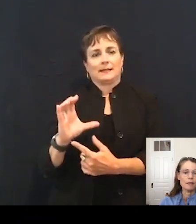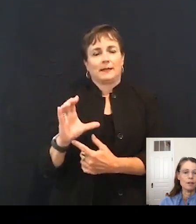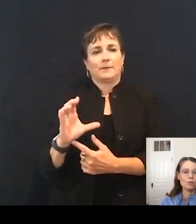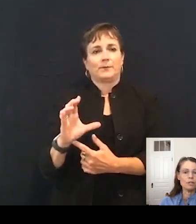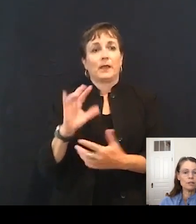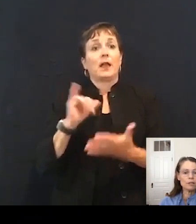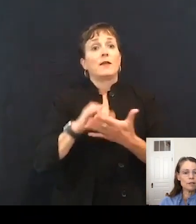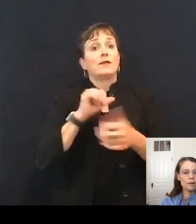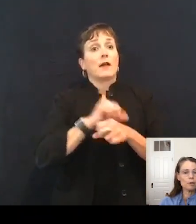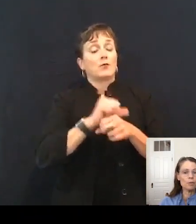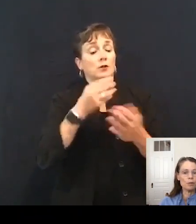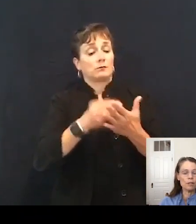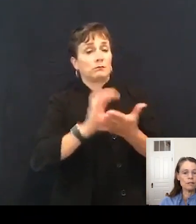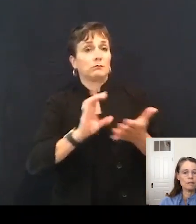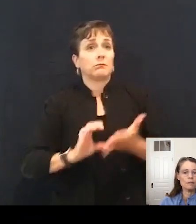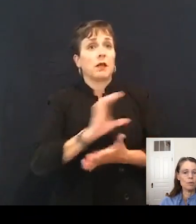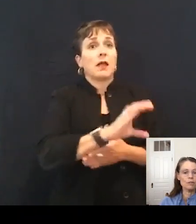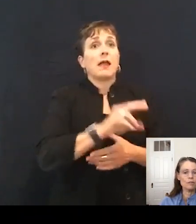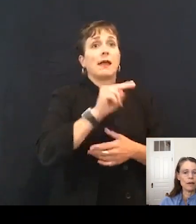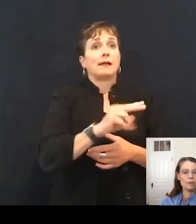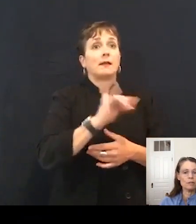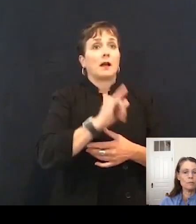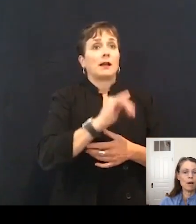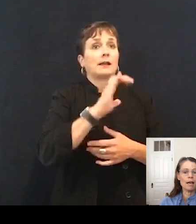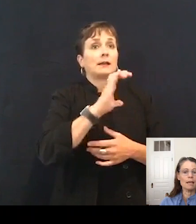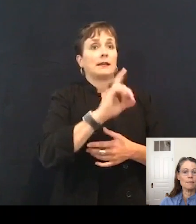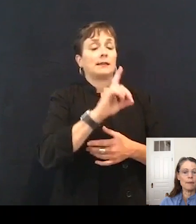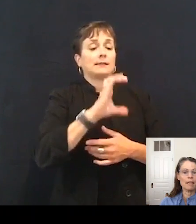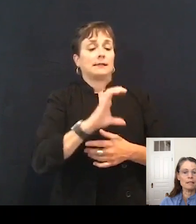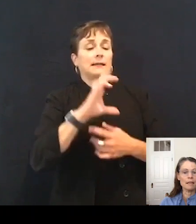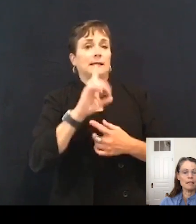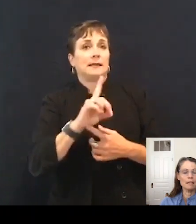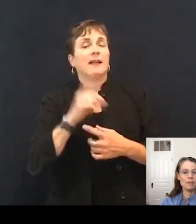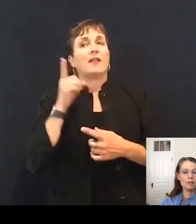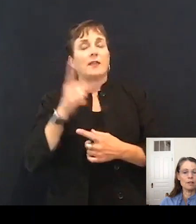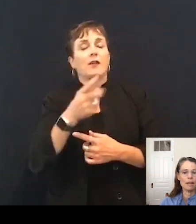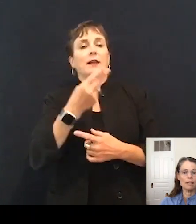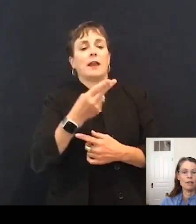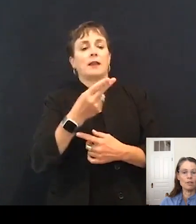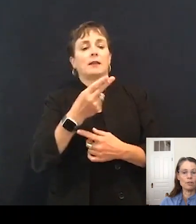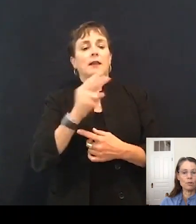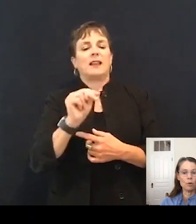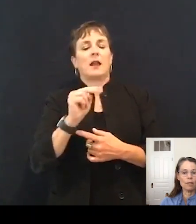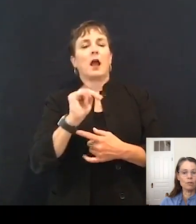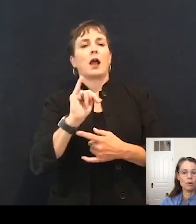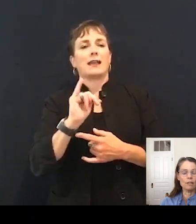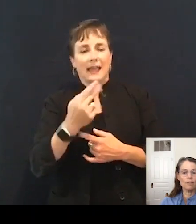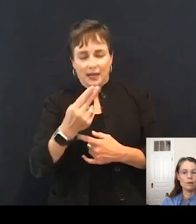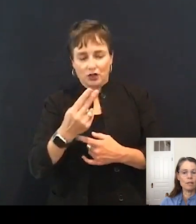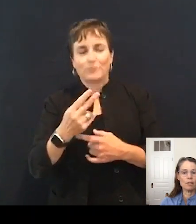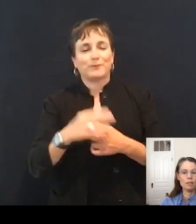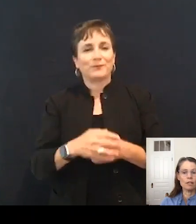Odylia Therapeutics was founded by Mass Eye and Ear and Usher 2020 Foundation,